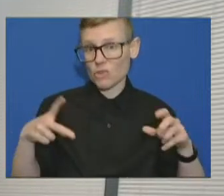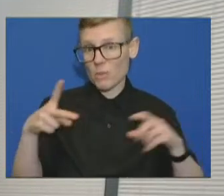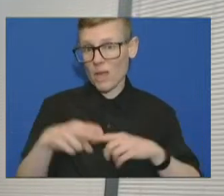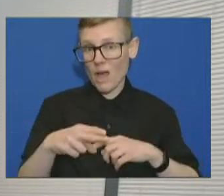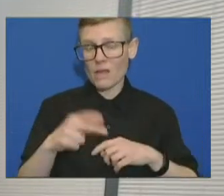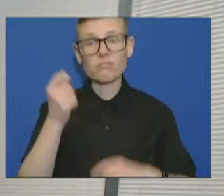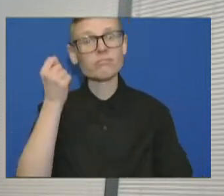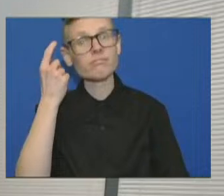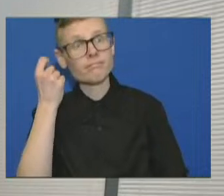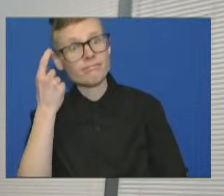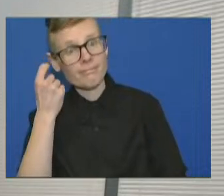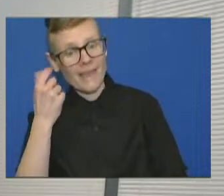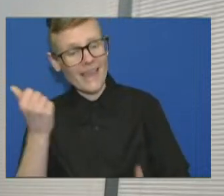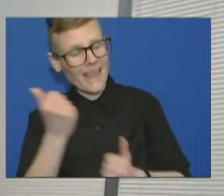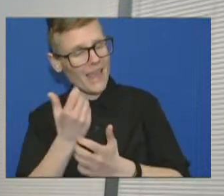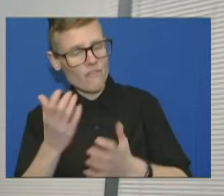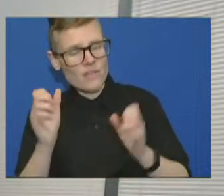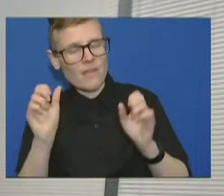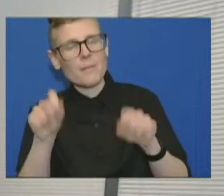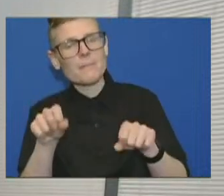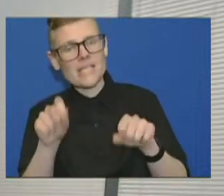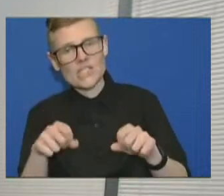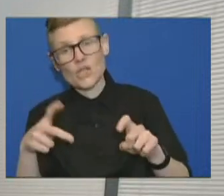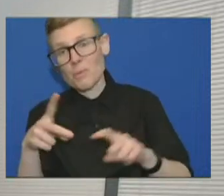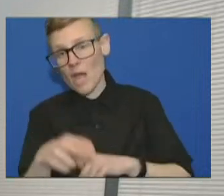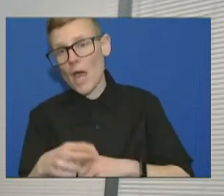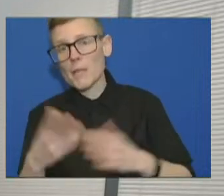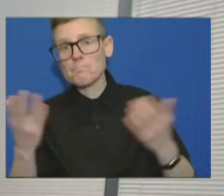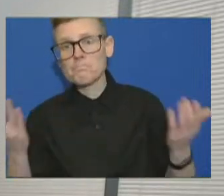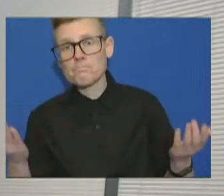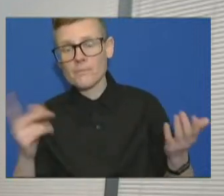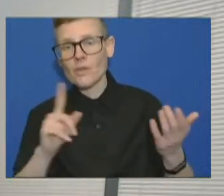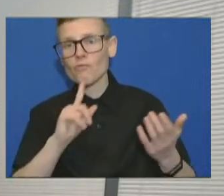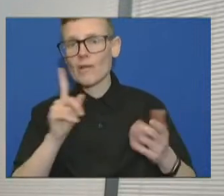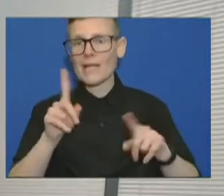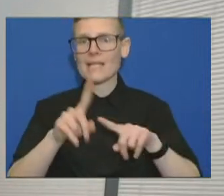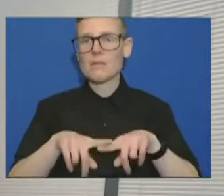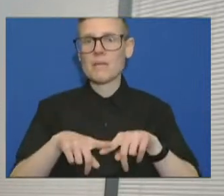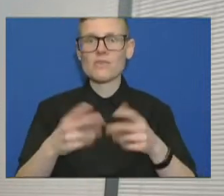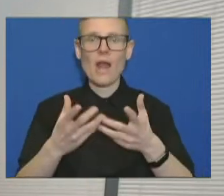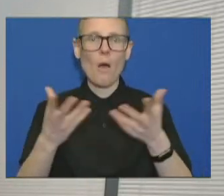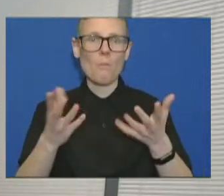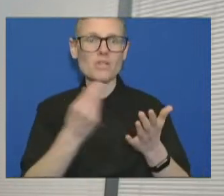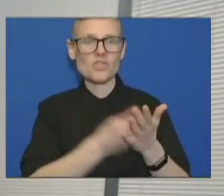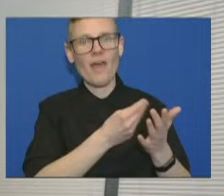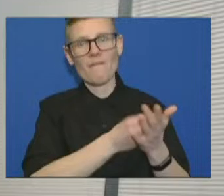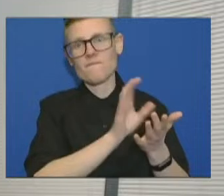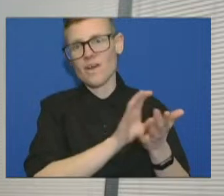expansion on the table to be cut? The sad reality is